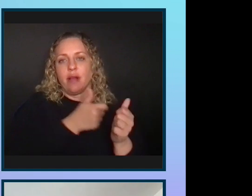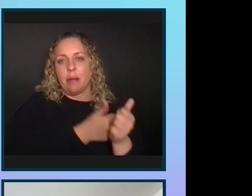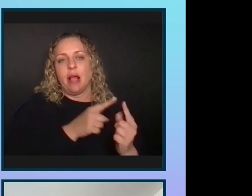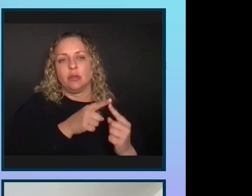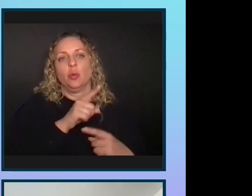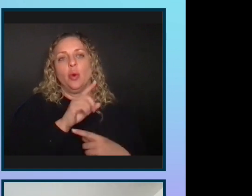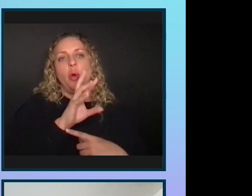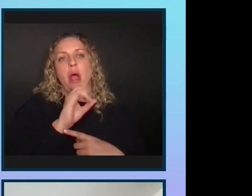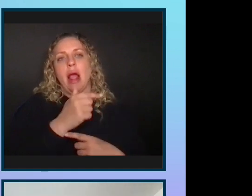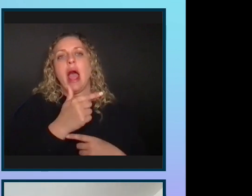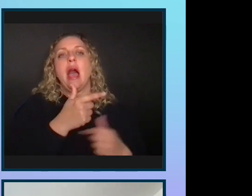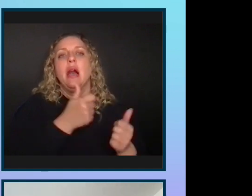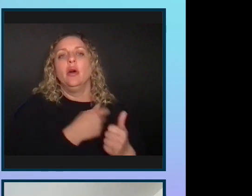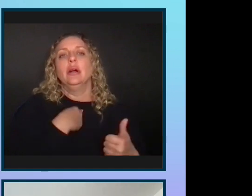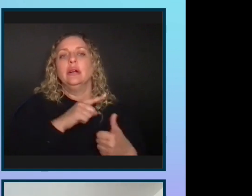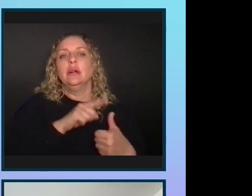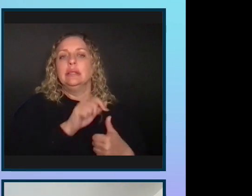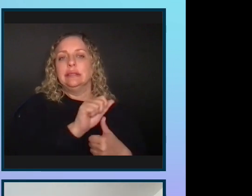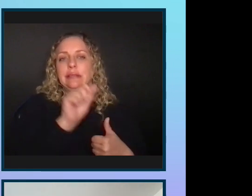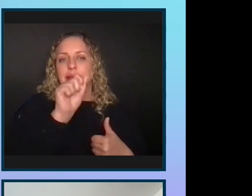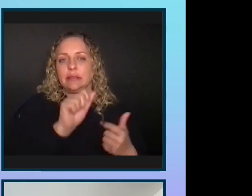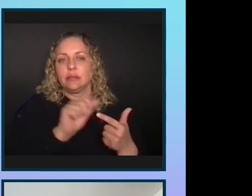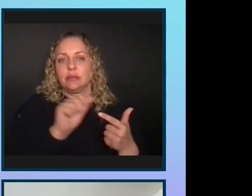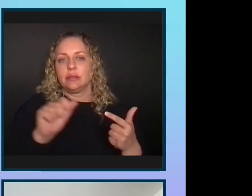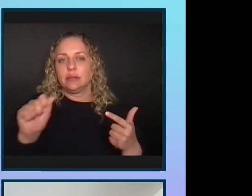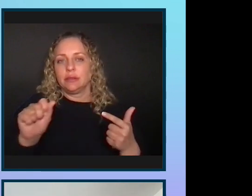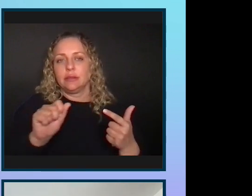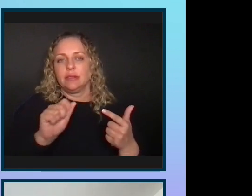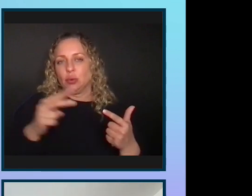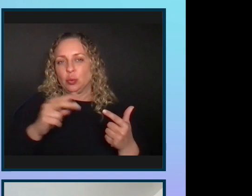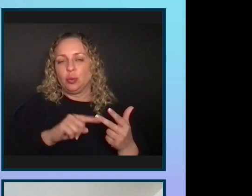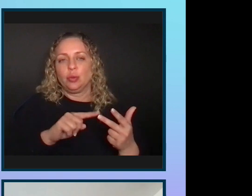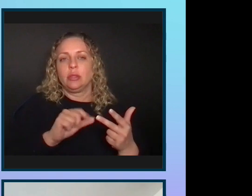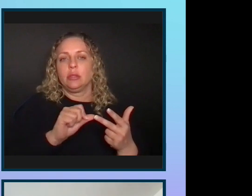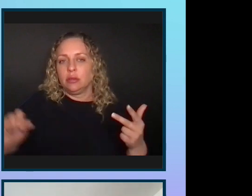we have single A, AA and AAA. Single A tends to be the simpler things